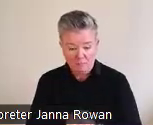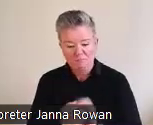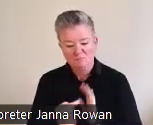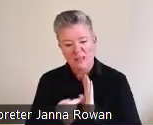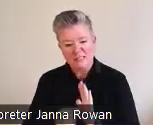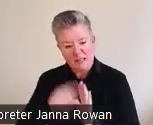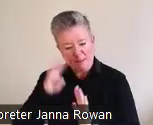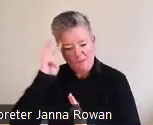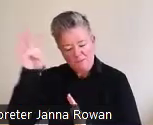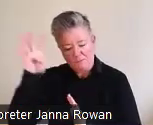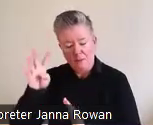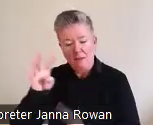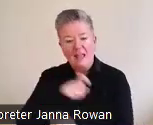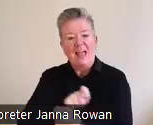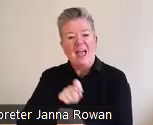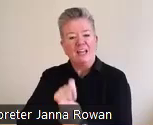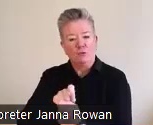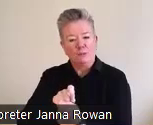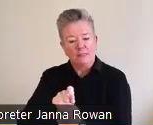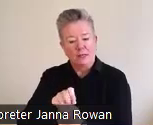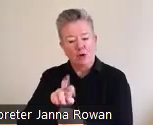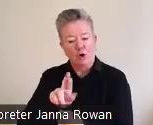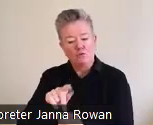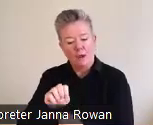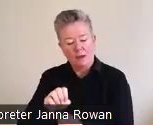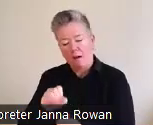an accuracy rate, 85%